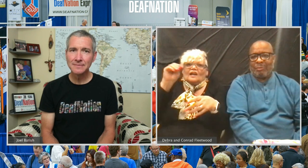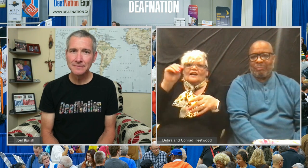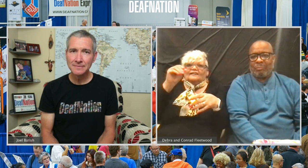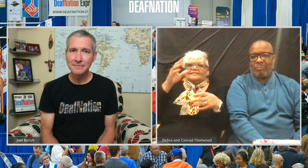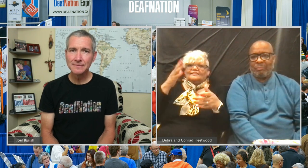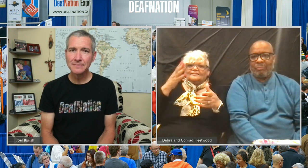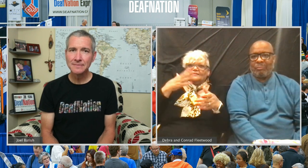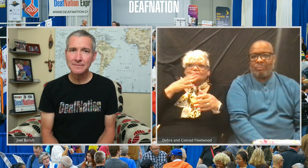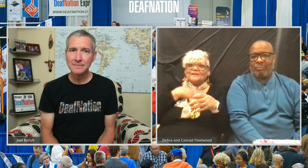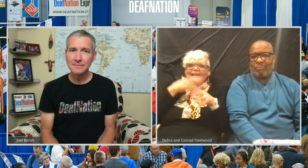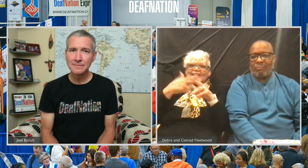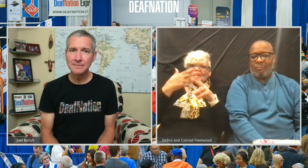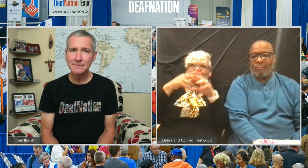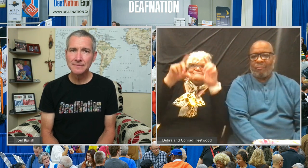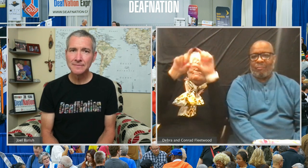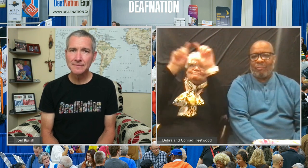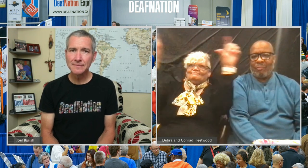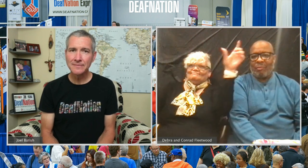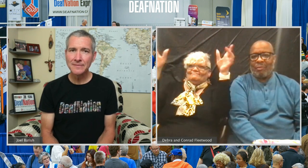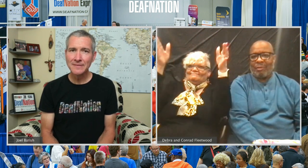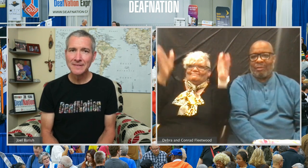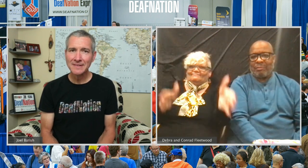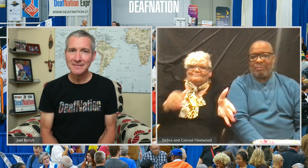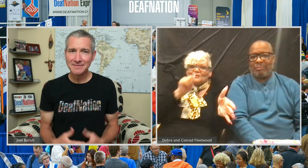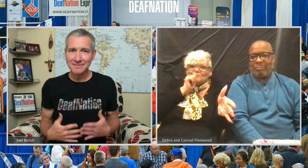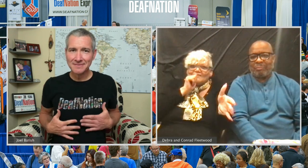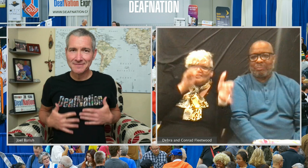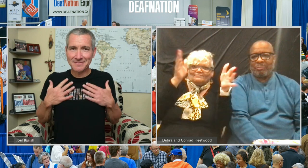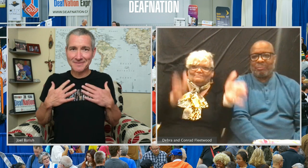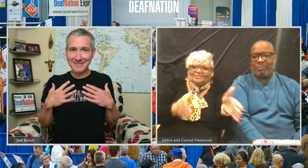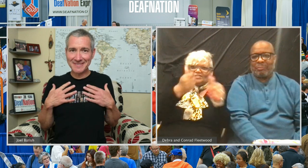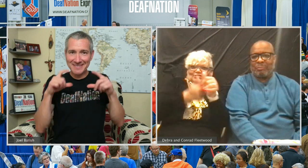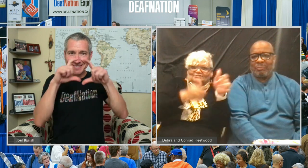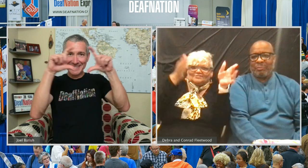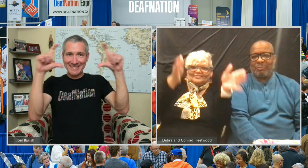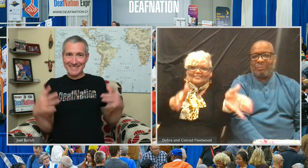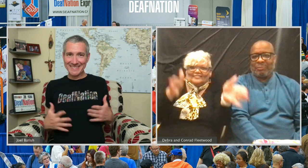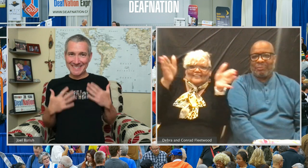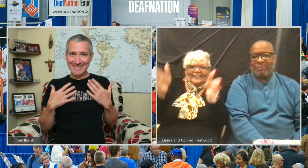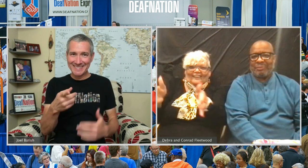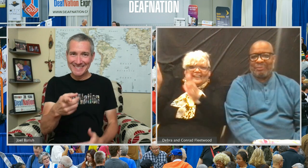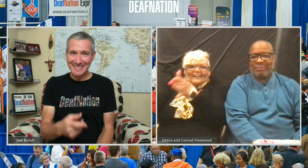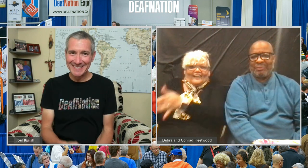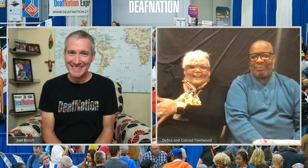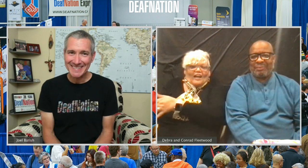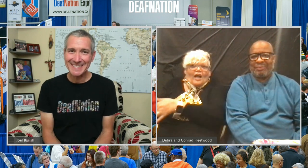And my name was on a private booth, each had their own. Did you feel inspired by the name?